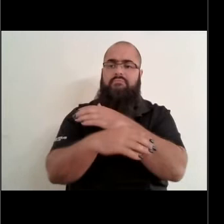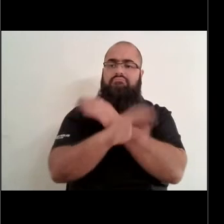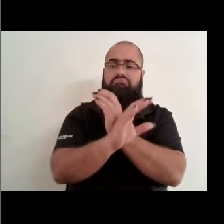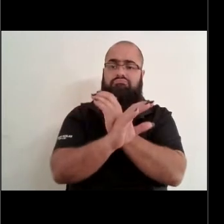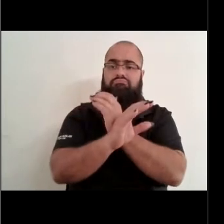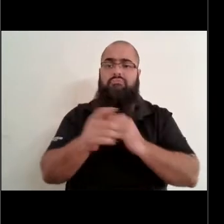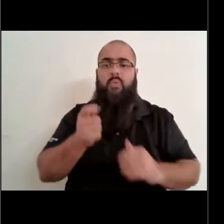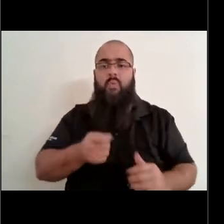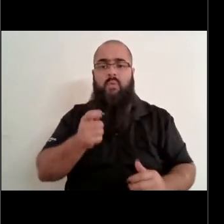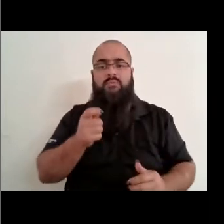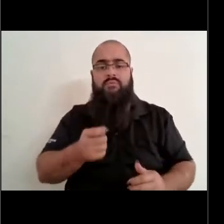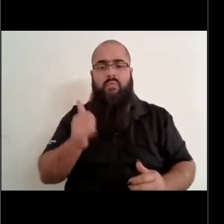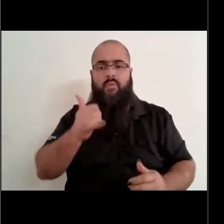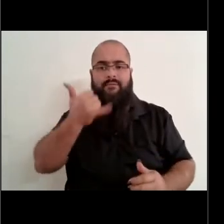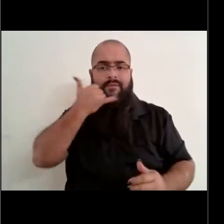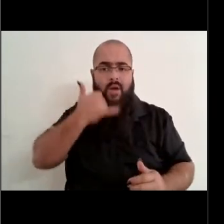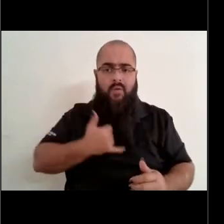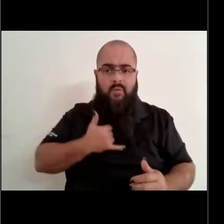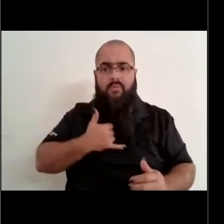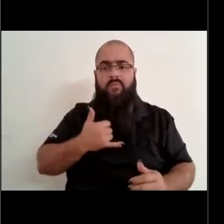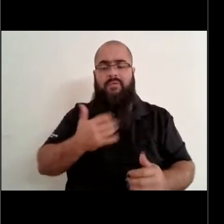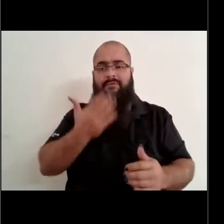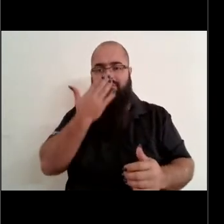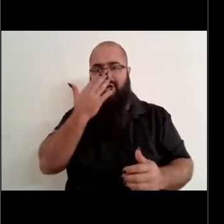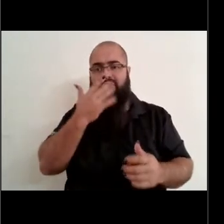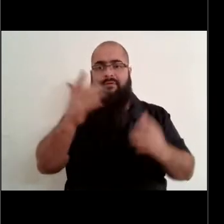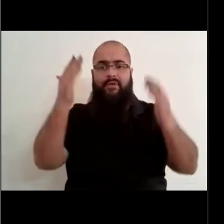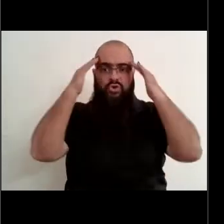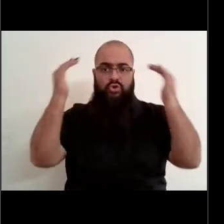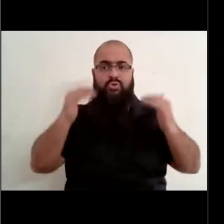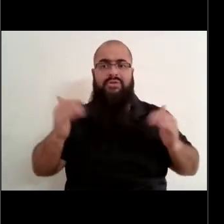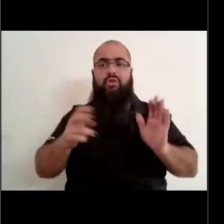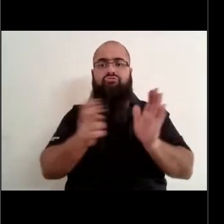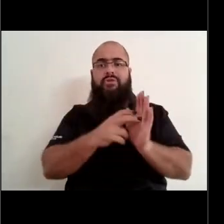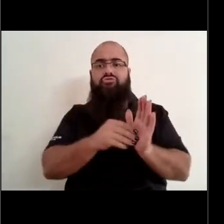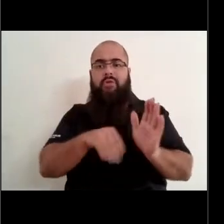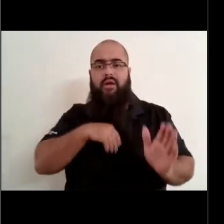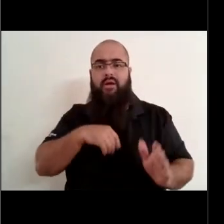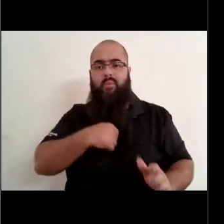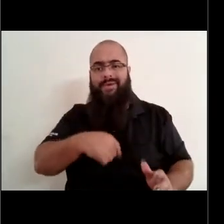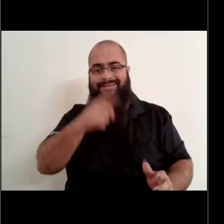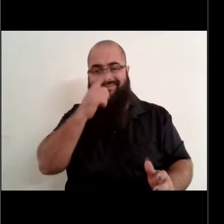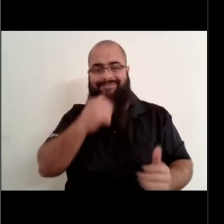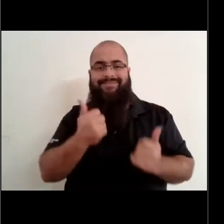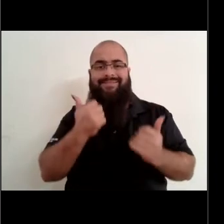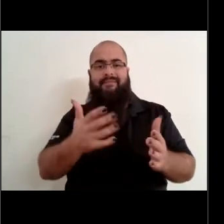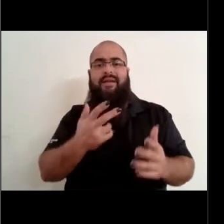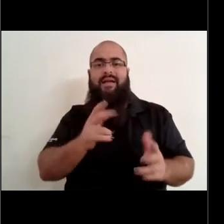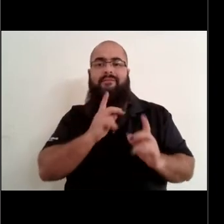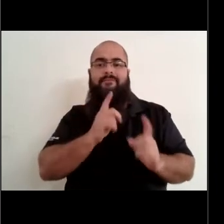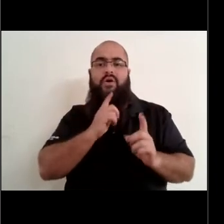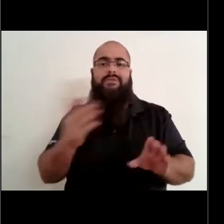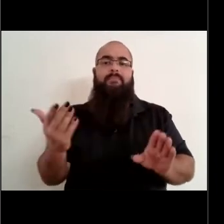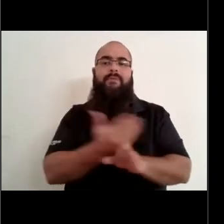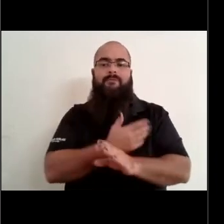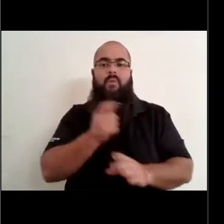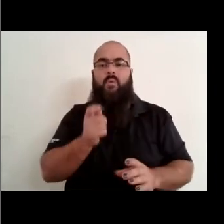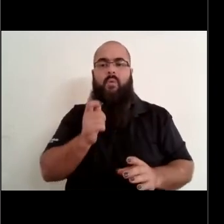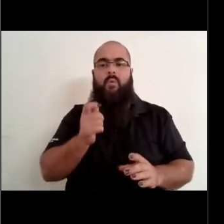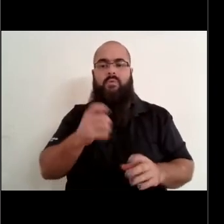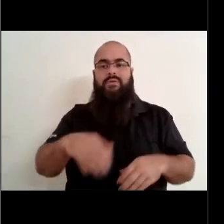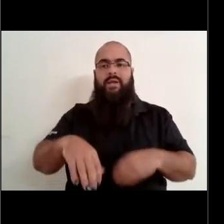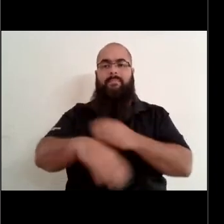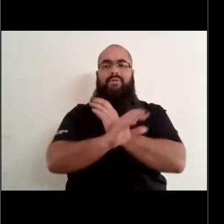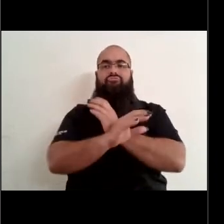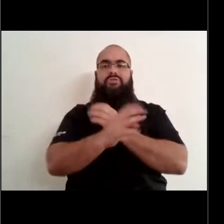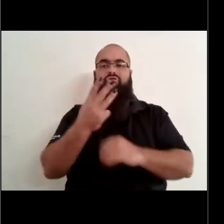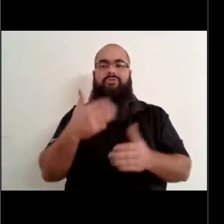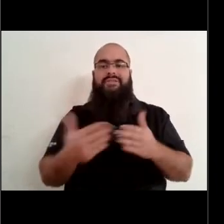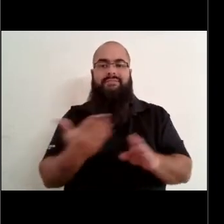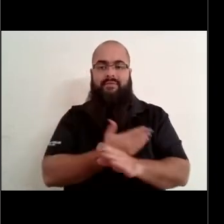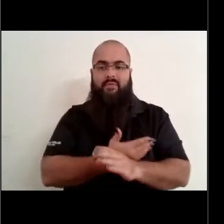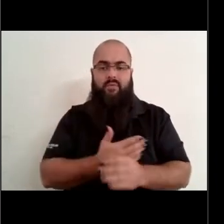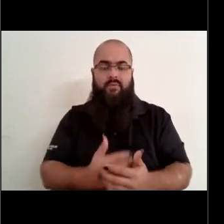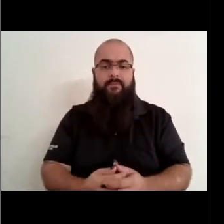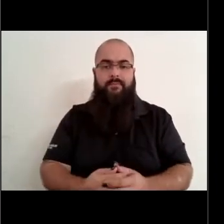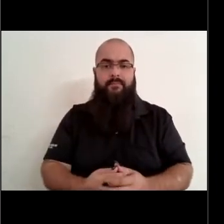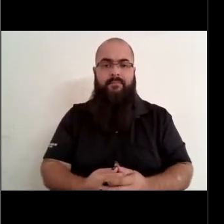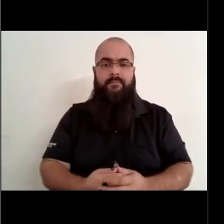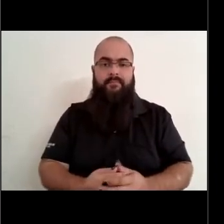We can give legal advice around those issues.